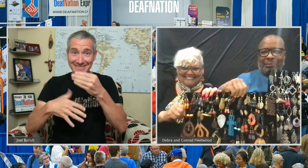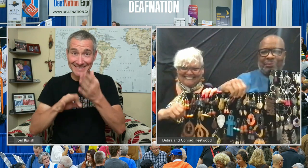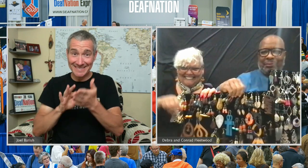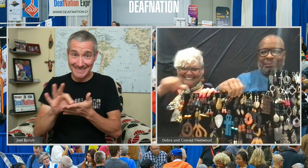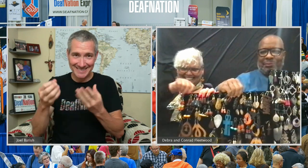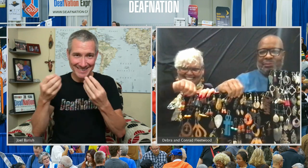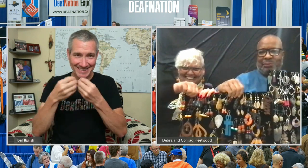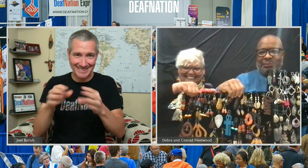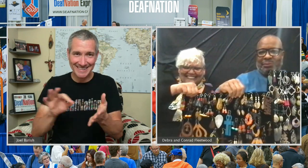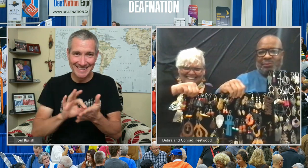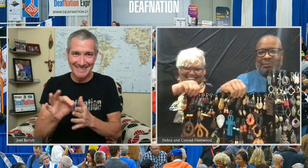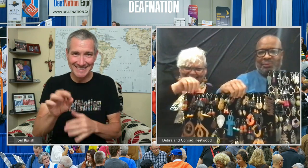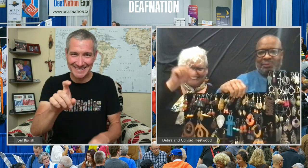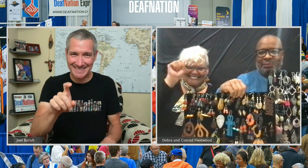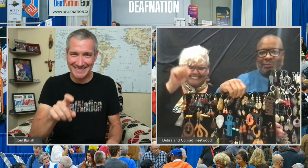Have you lost count?